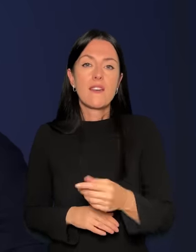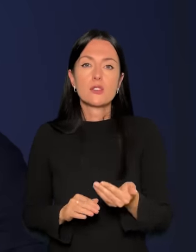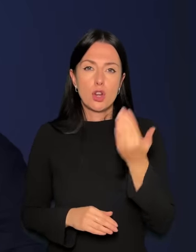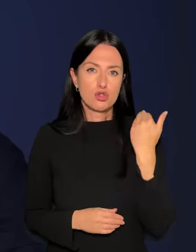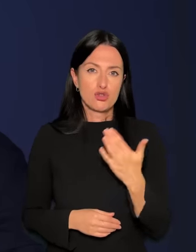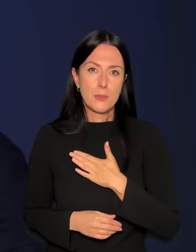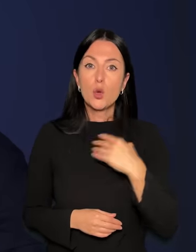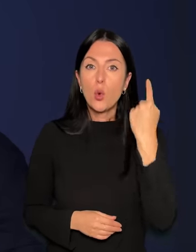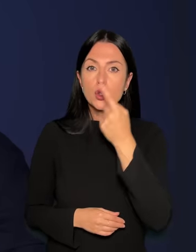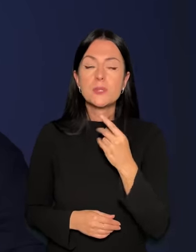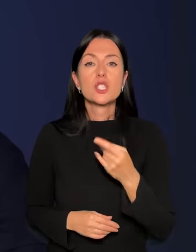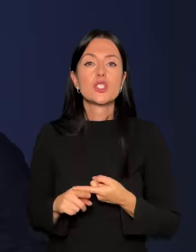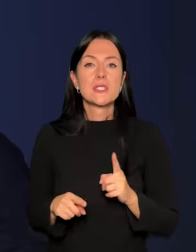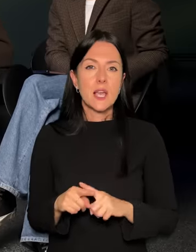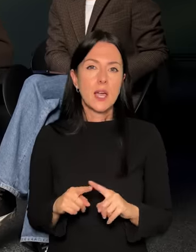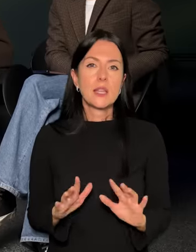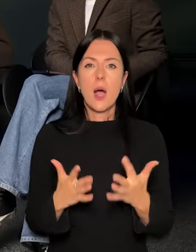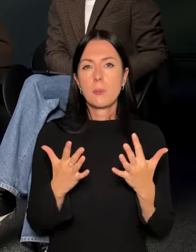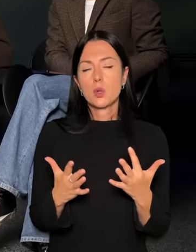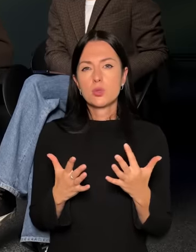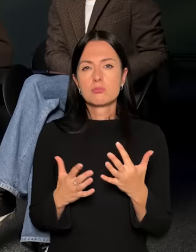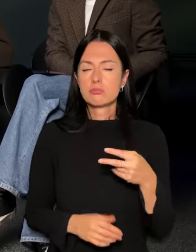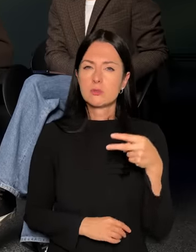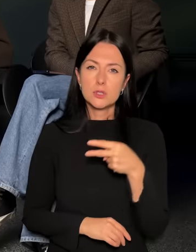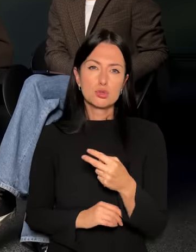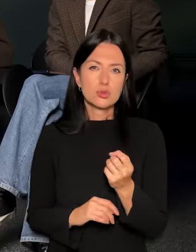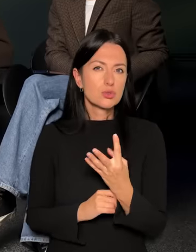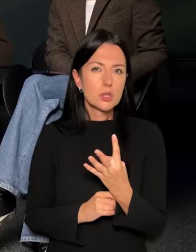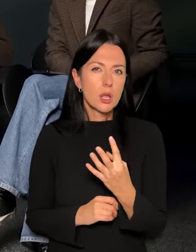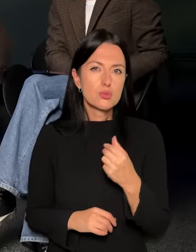in my personal life than it did in 2014,